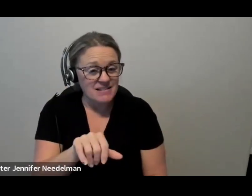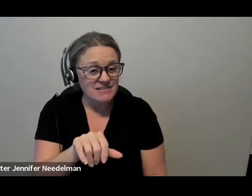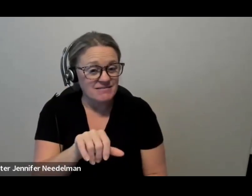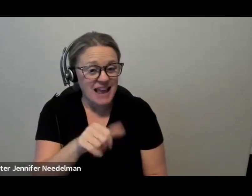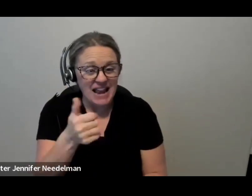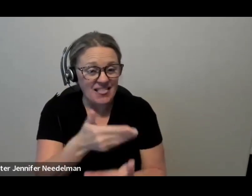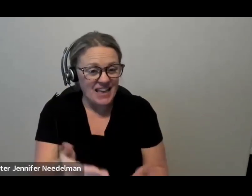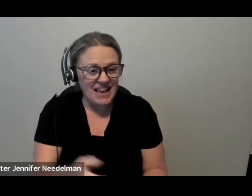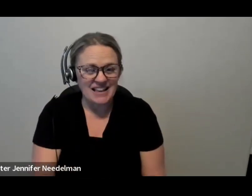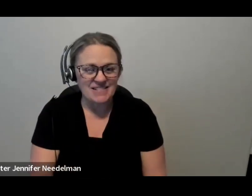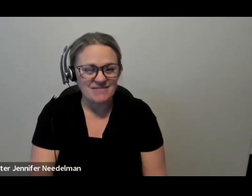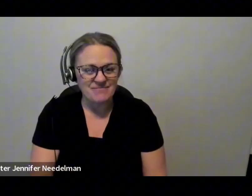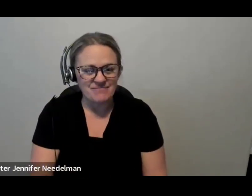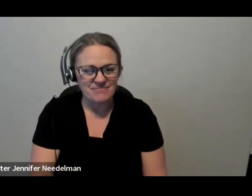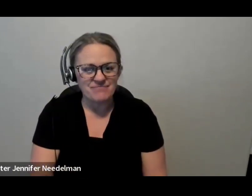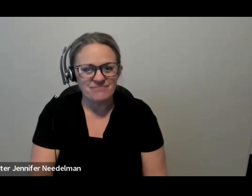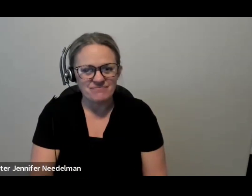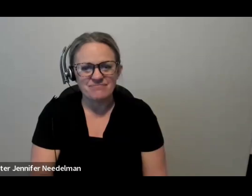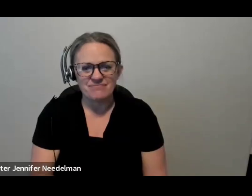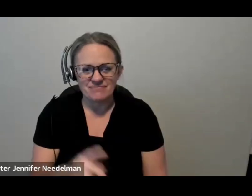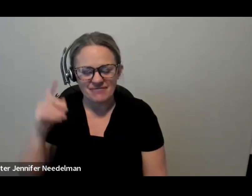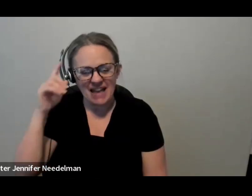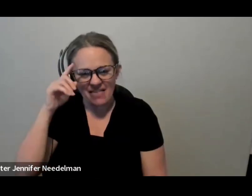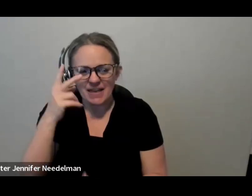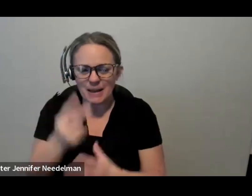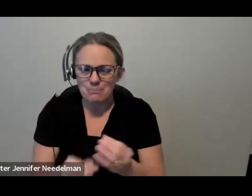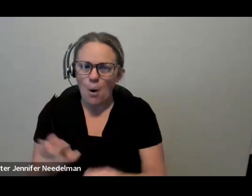I think same as both of them said, like, I totally agree.